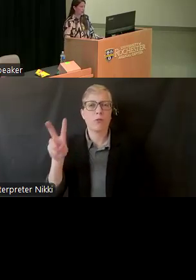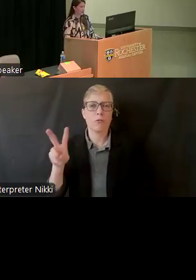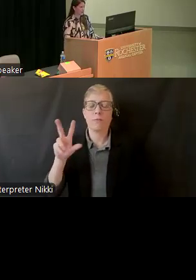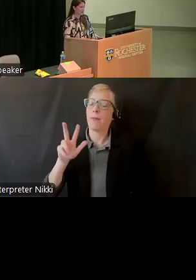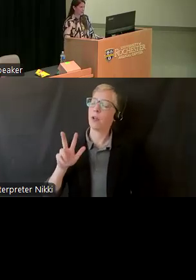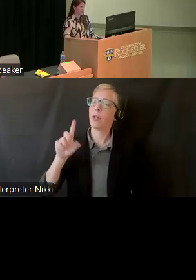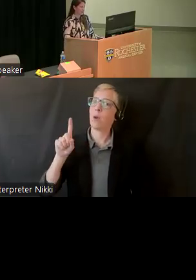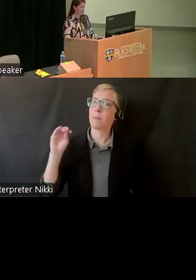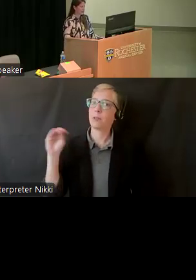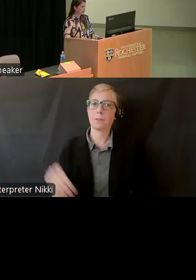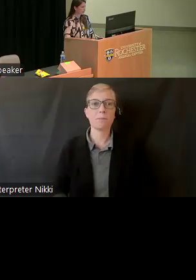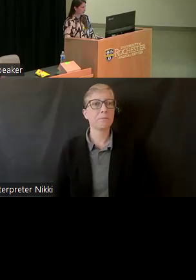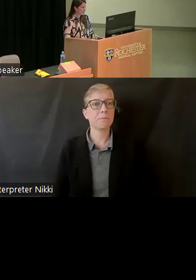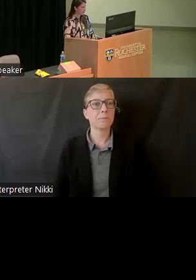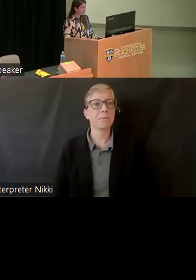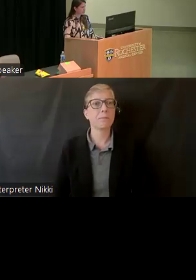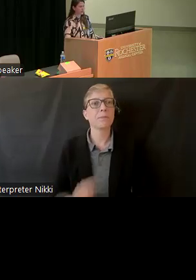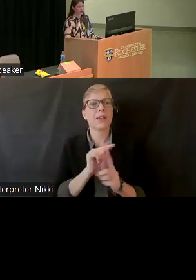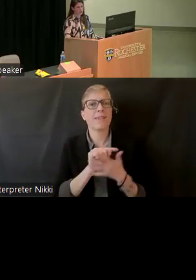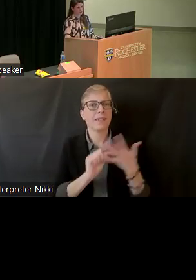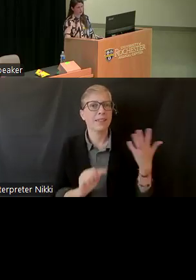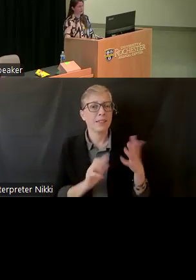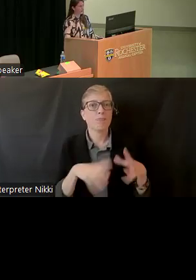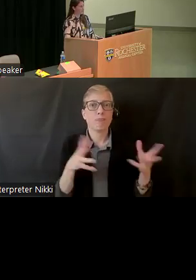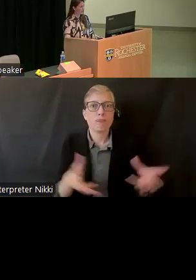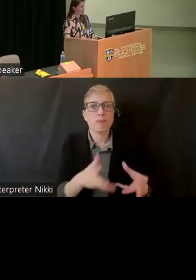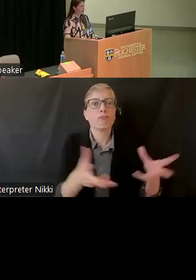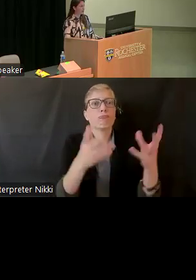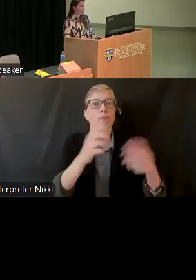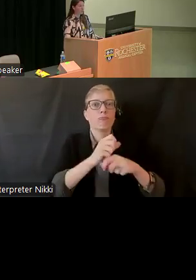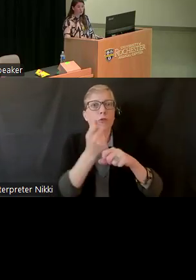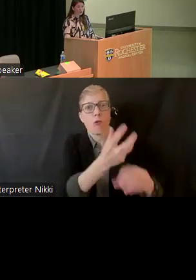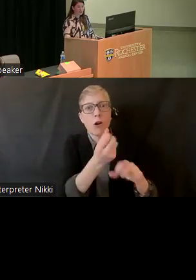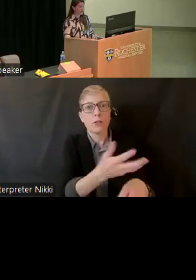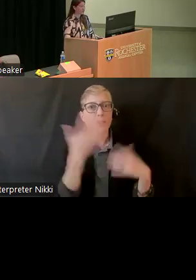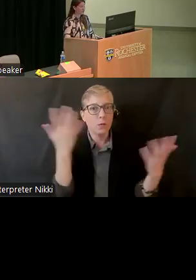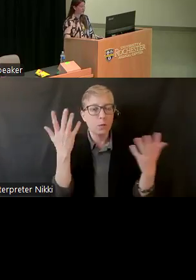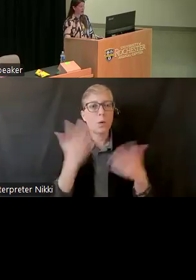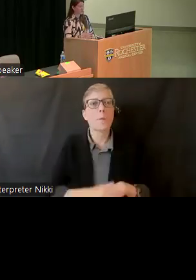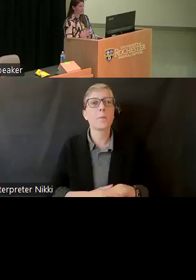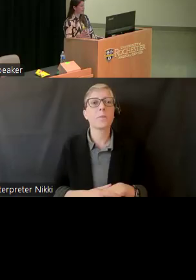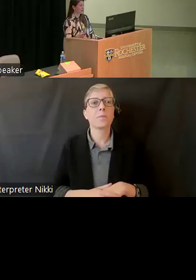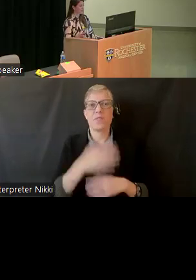driving these numbers um and I find this really interesting we look at workload and job demands do